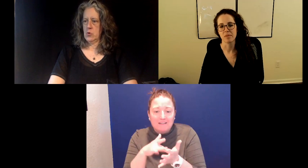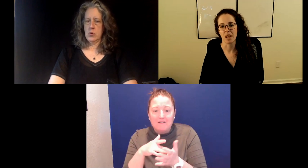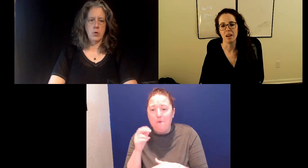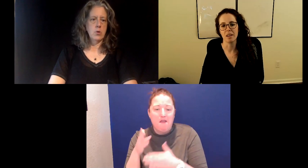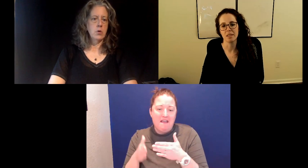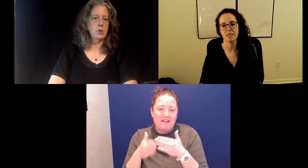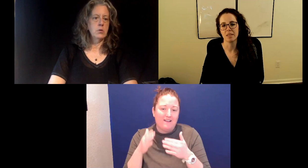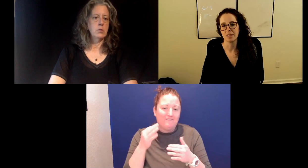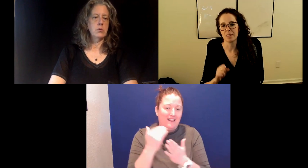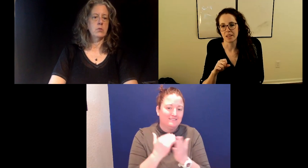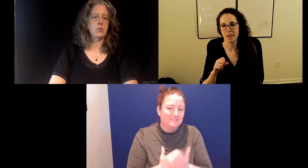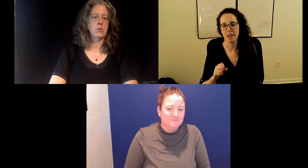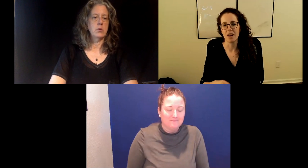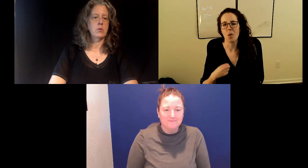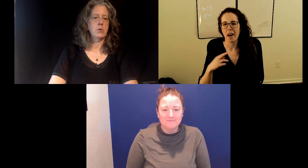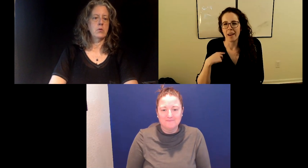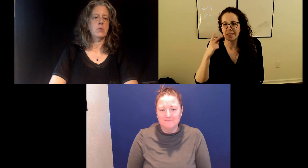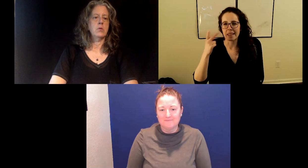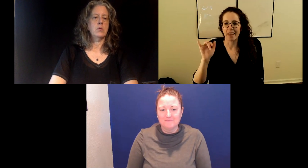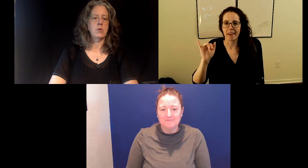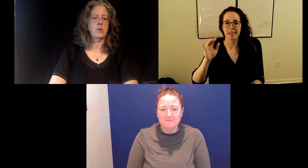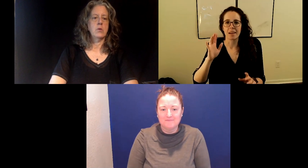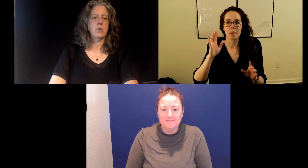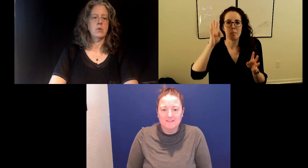make up make sure there's some warm-ups there's something and it'll break up the monotony and